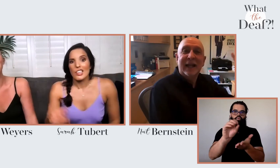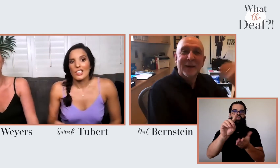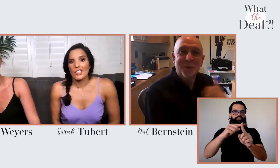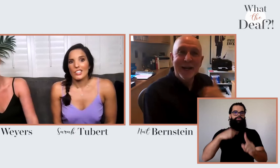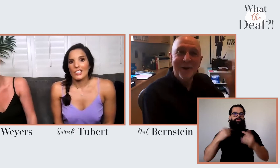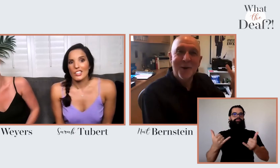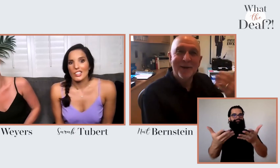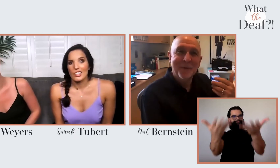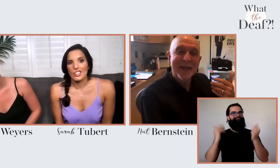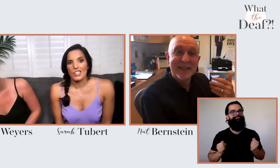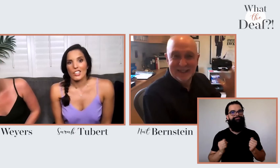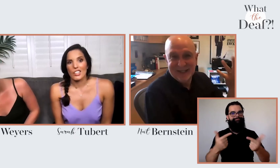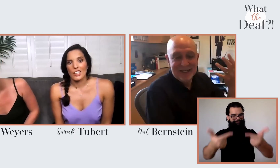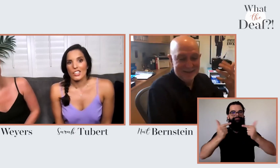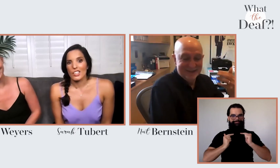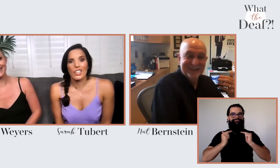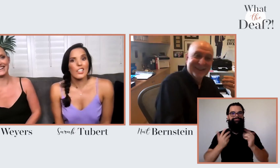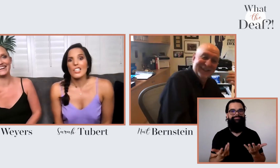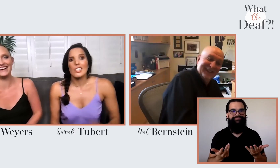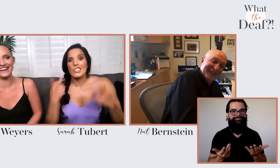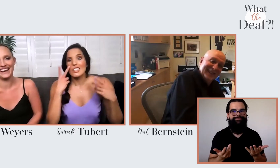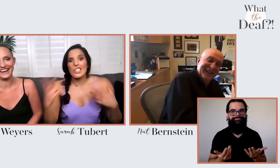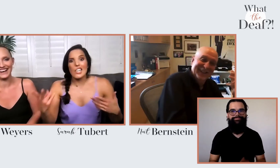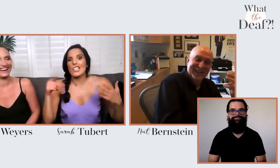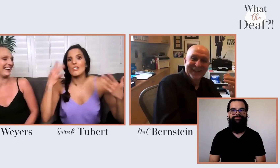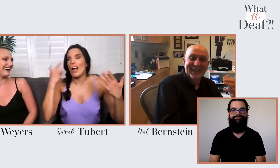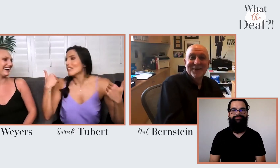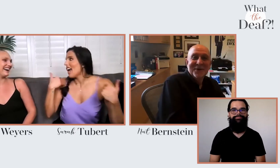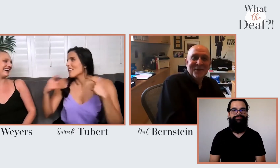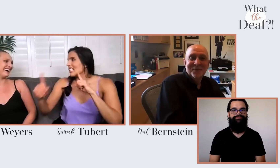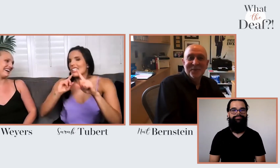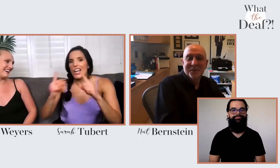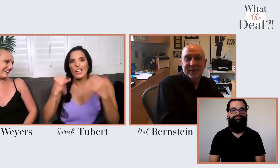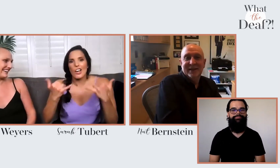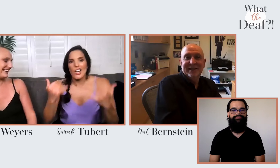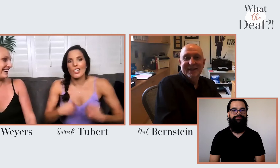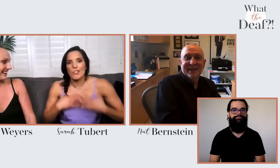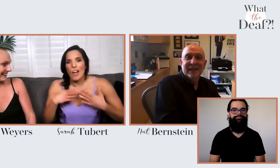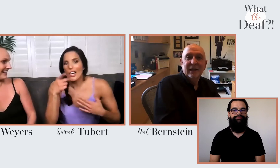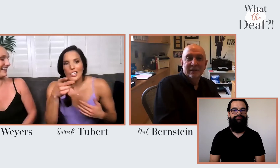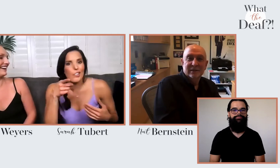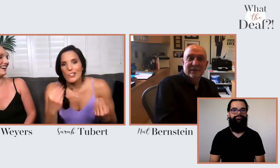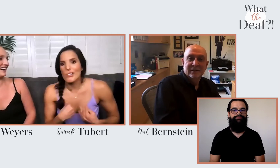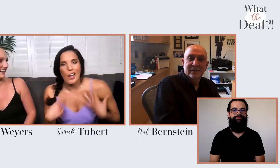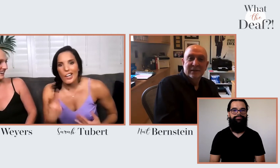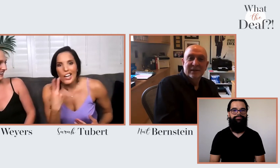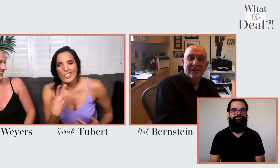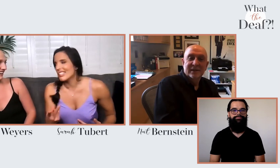Now that was Writing 101 for me, you see. See, this is why we're having this dialogue right now to inspire you, and you inspire us.